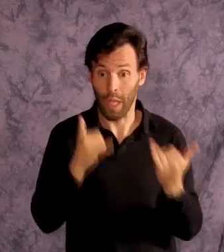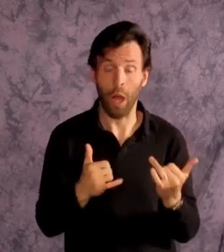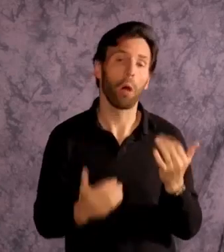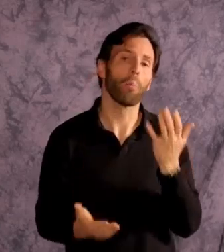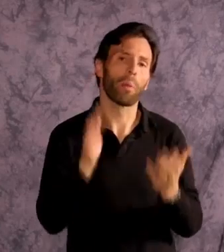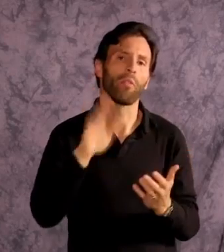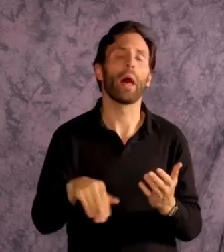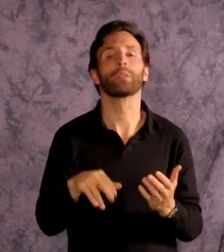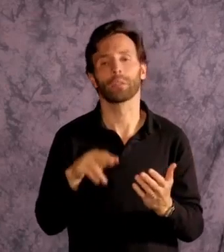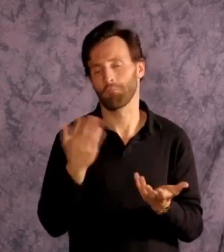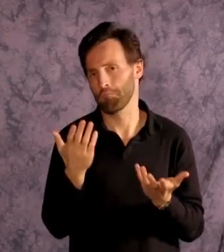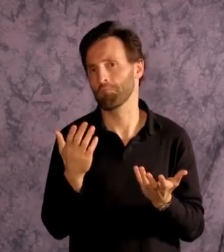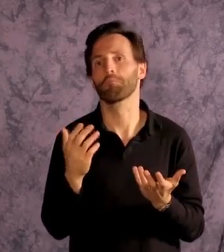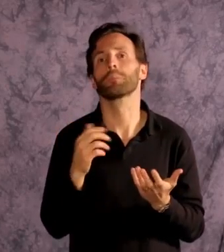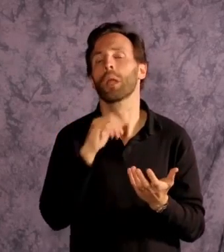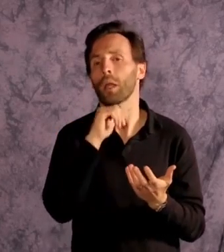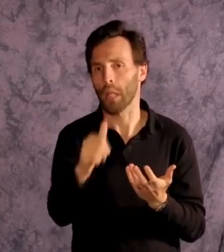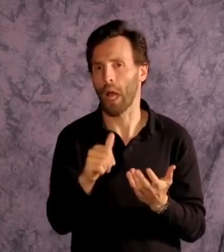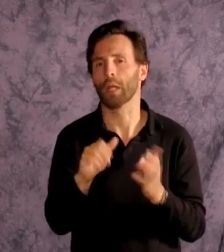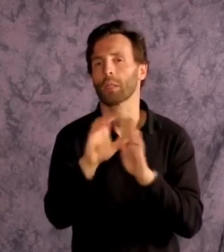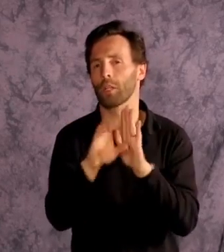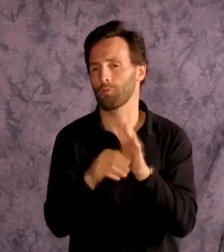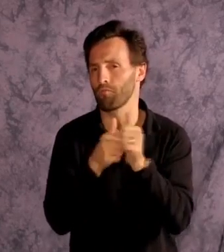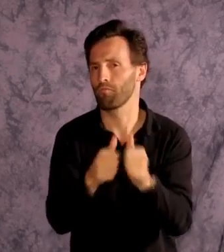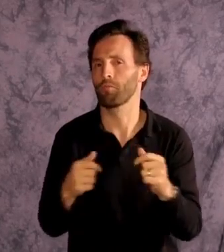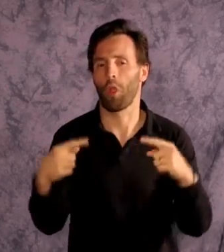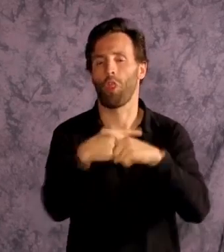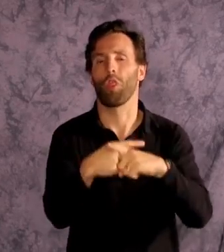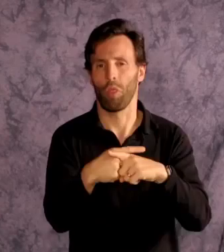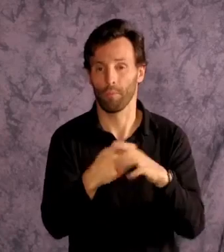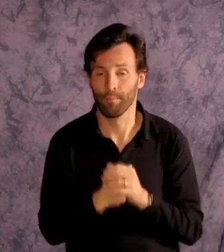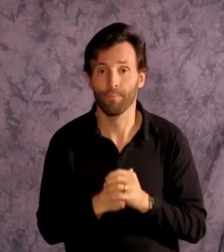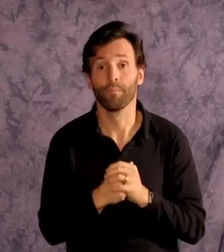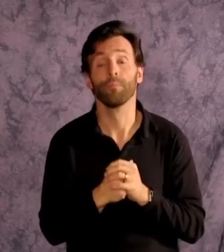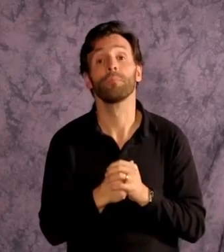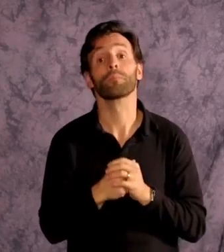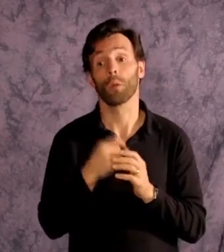But that system may soon be unconstitutional